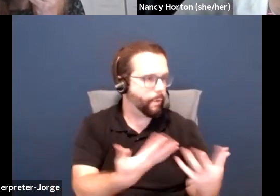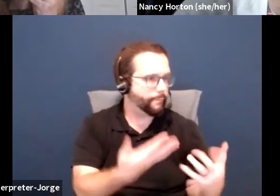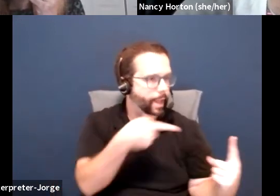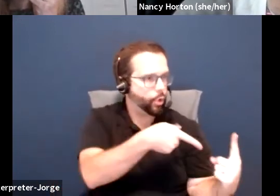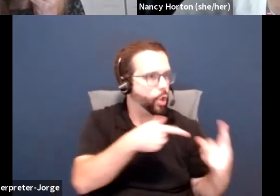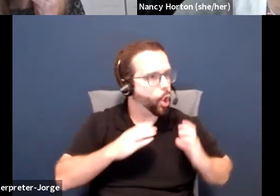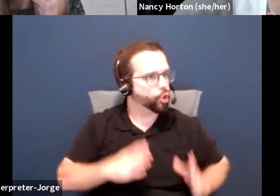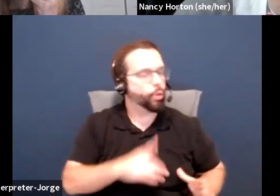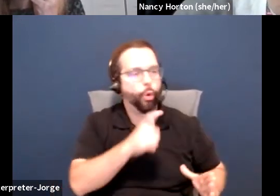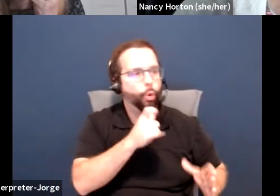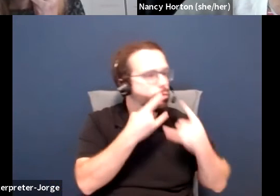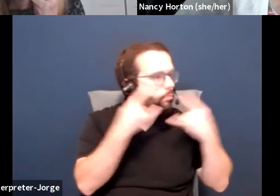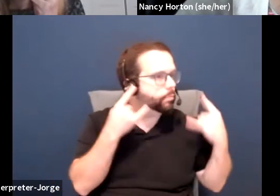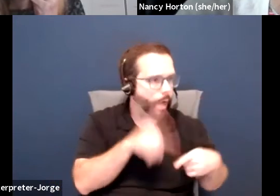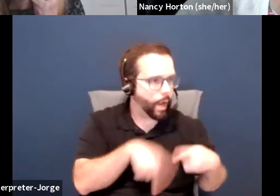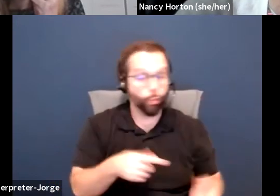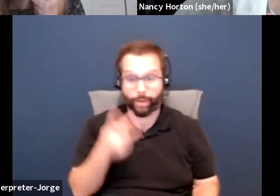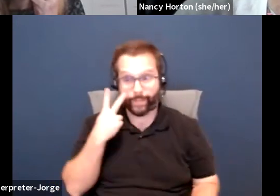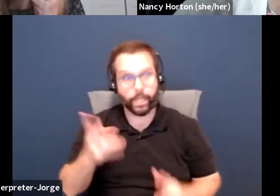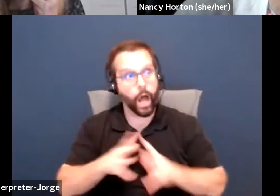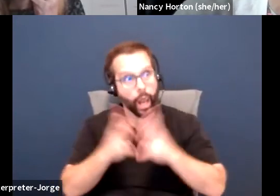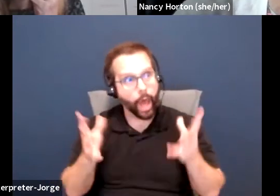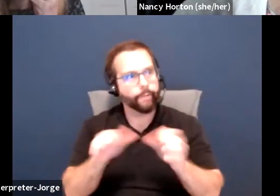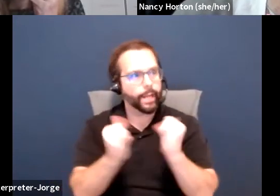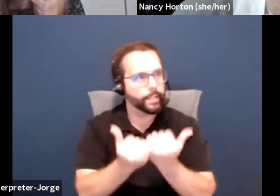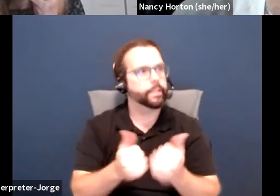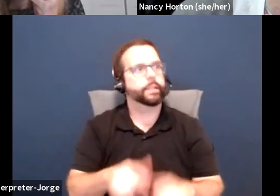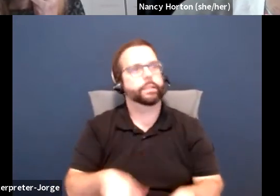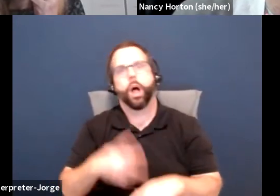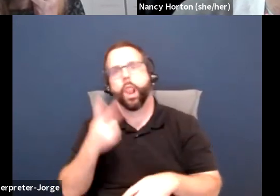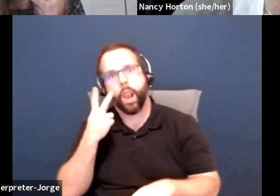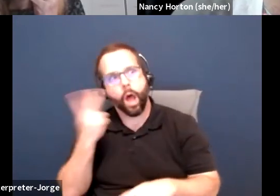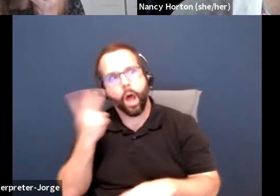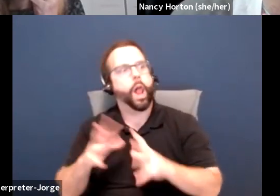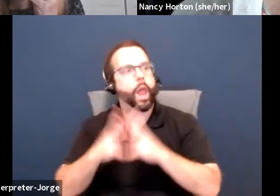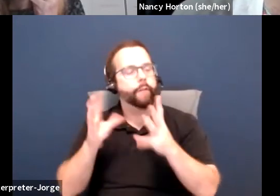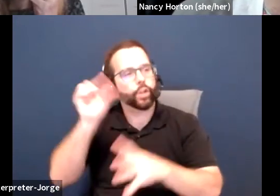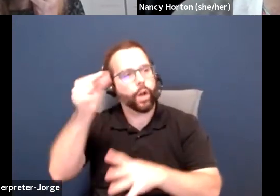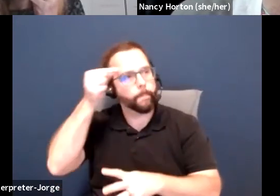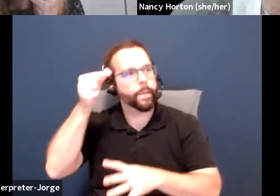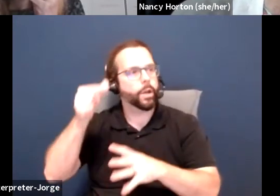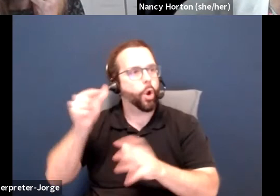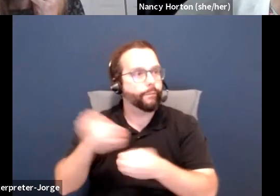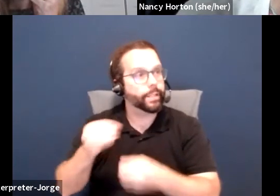where this service or the goods can be provided. We've seen a lot of businesses and organizations and